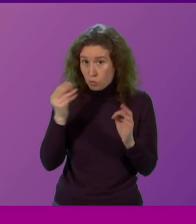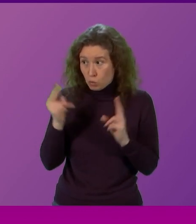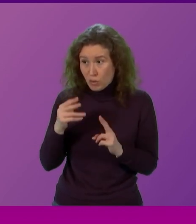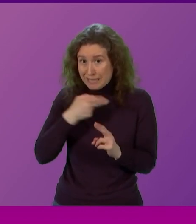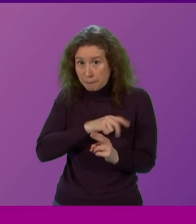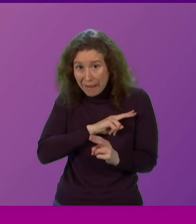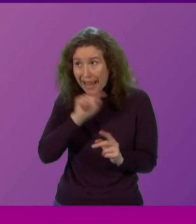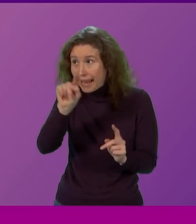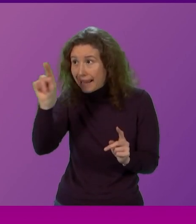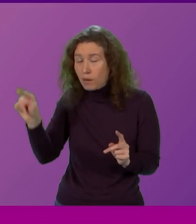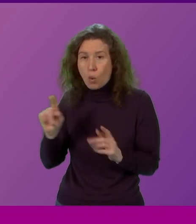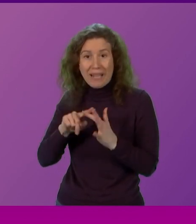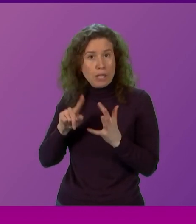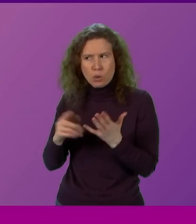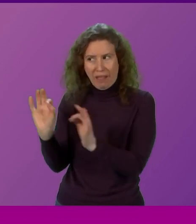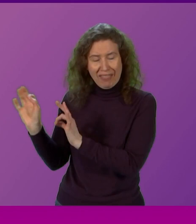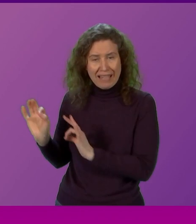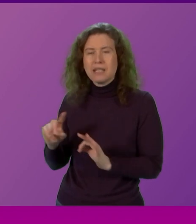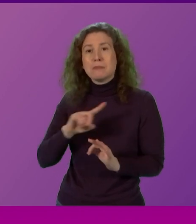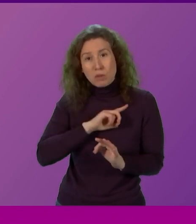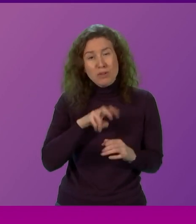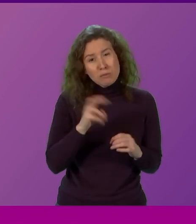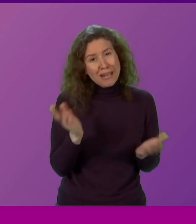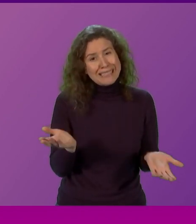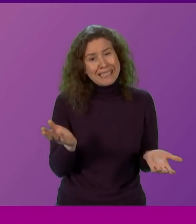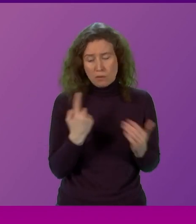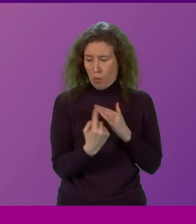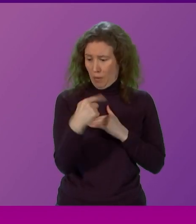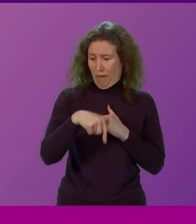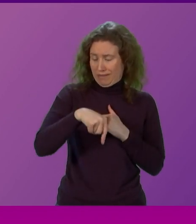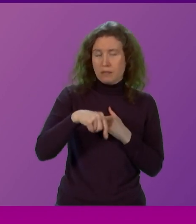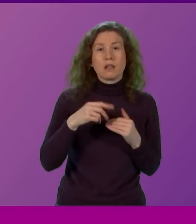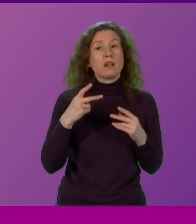or anywhere else in the EU—is because of Brexit”. The views from industry are clear.